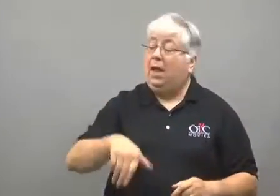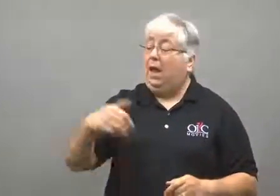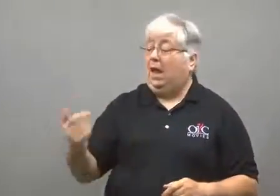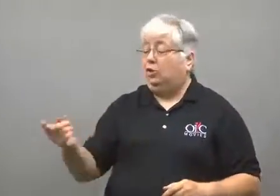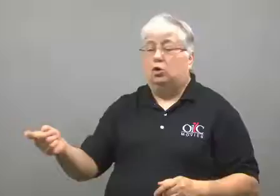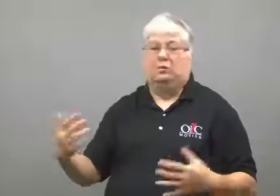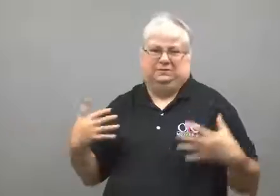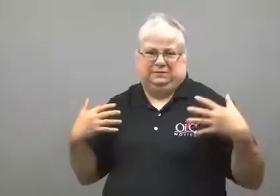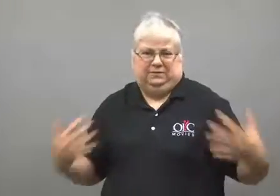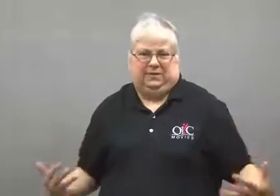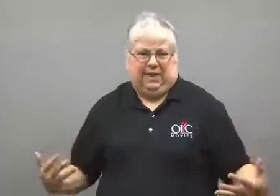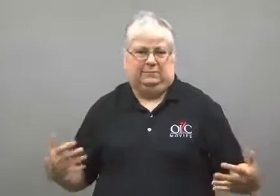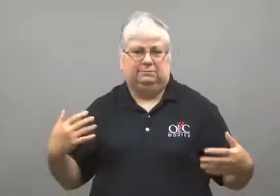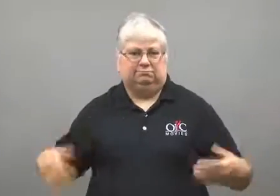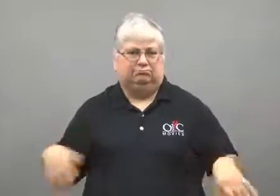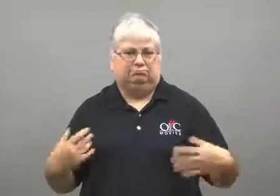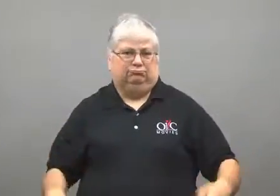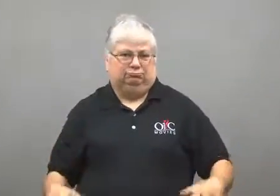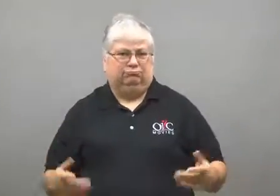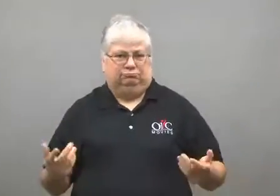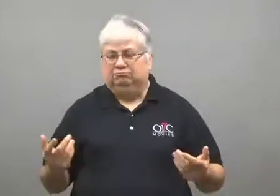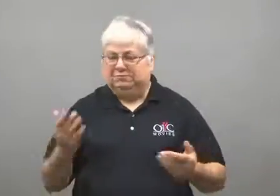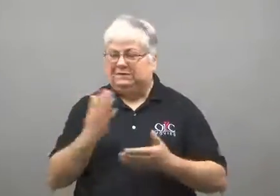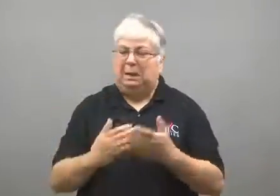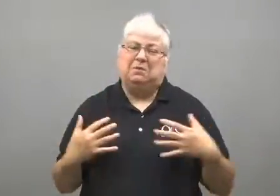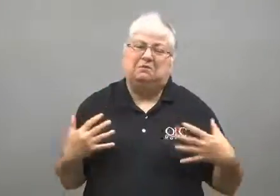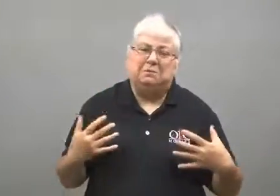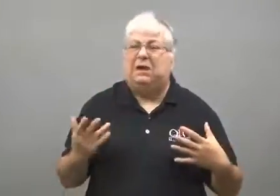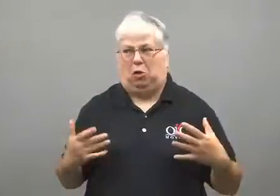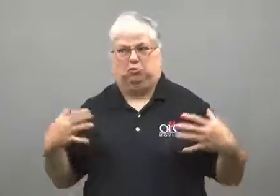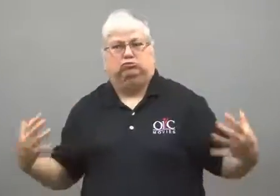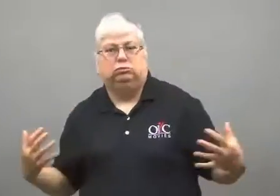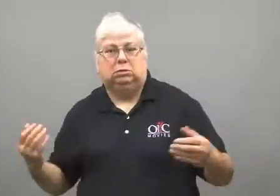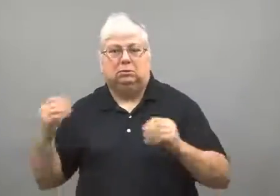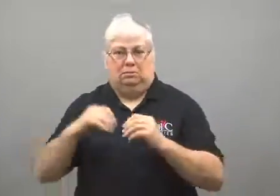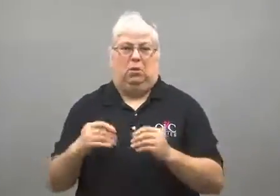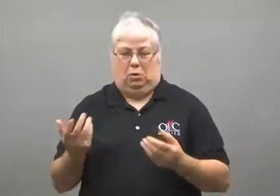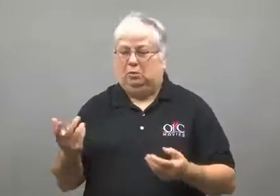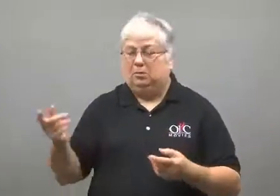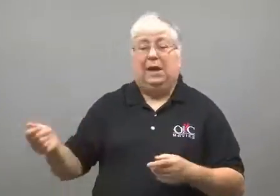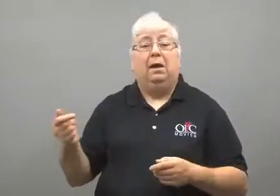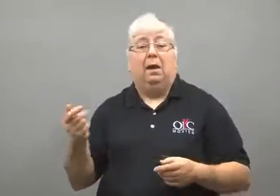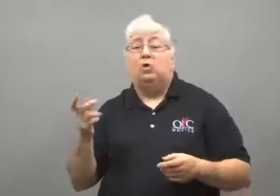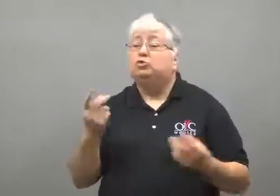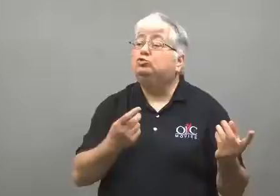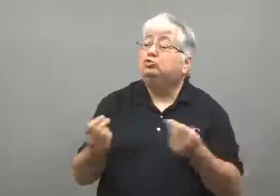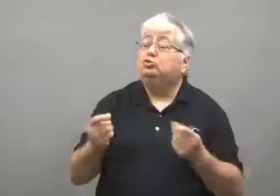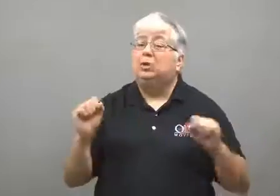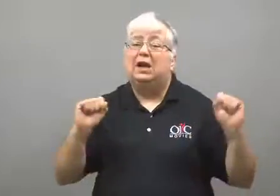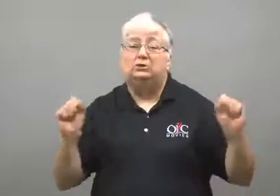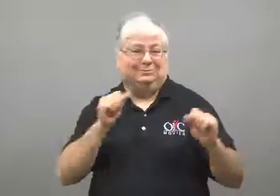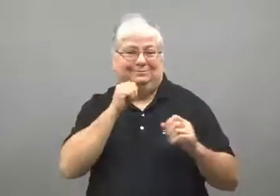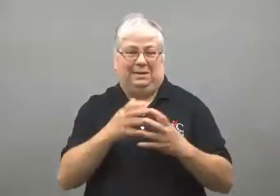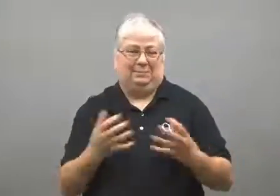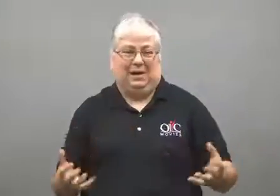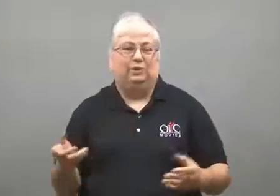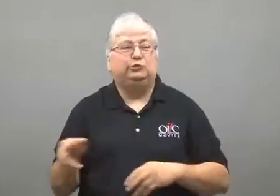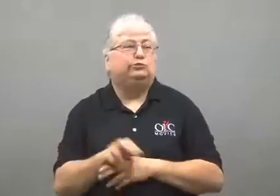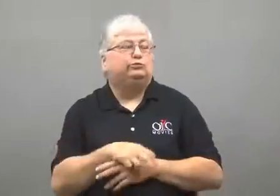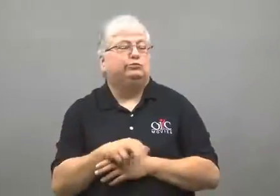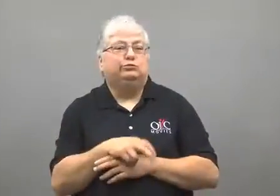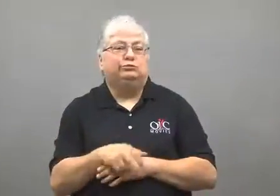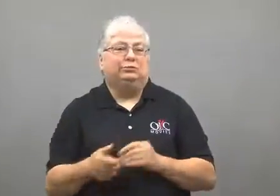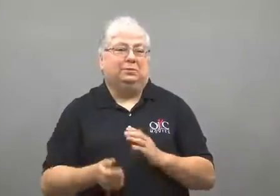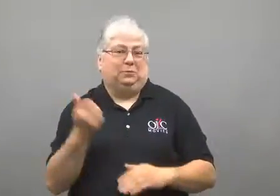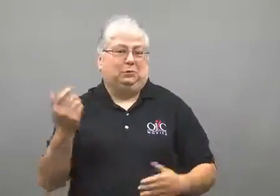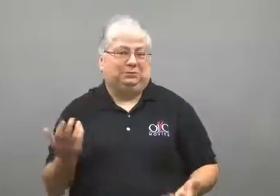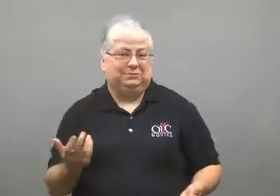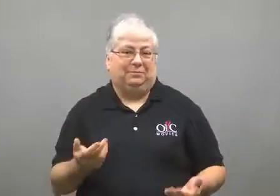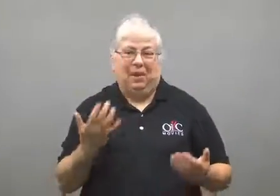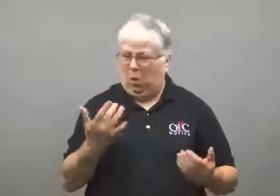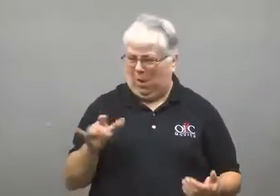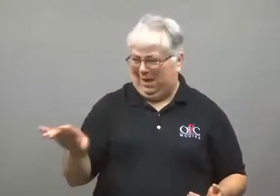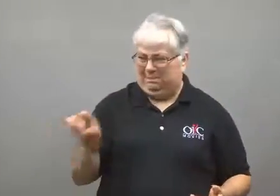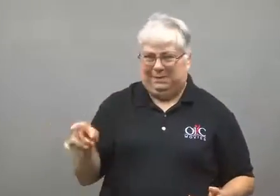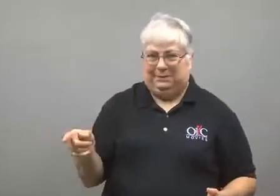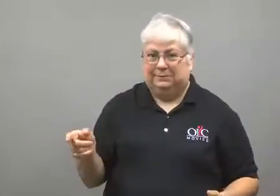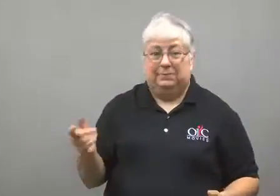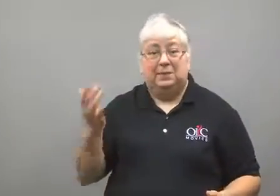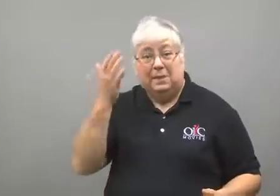The other group was overweight or obese. They were sedentary.